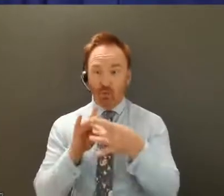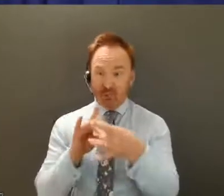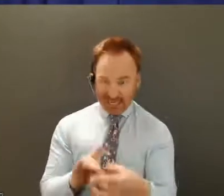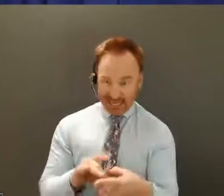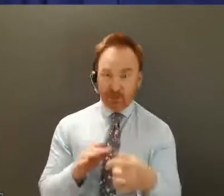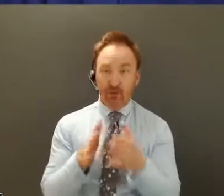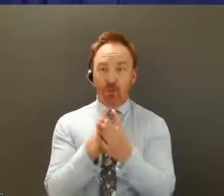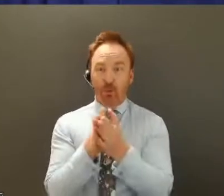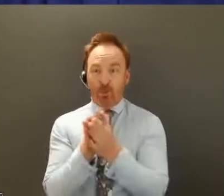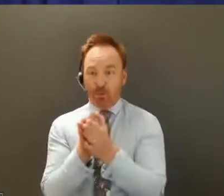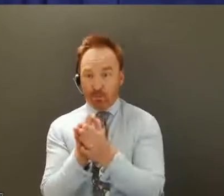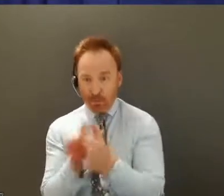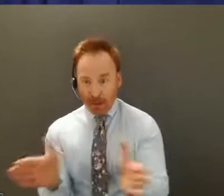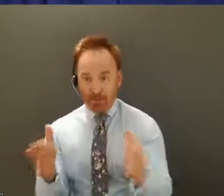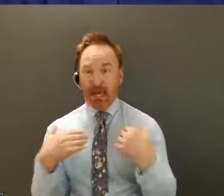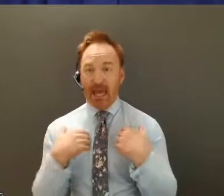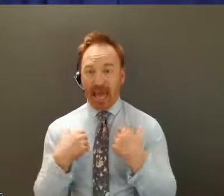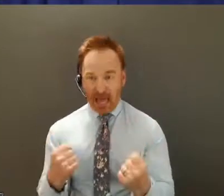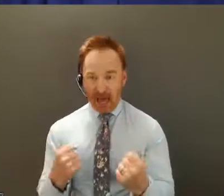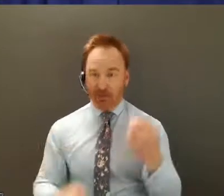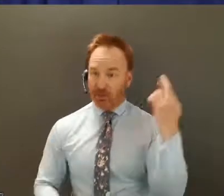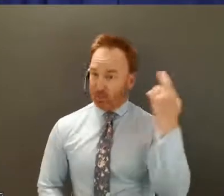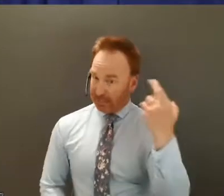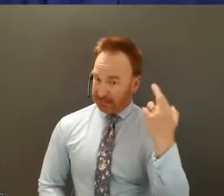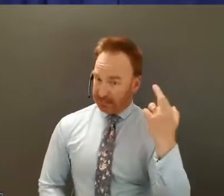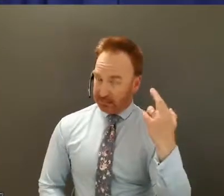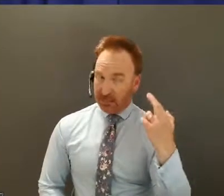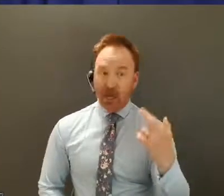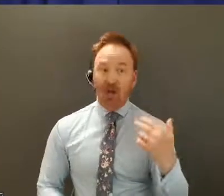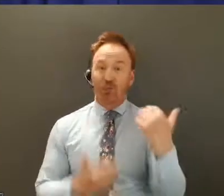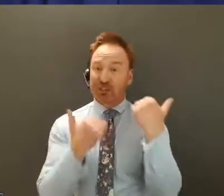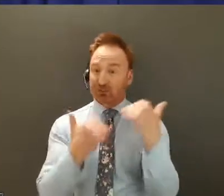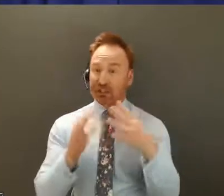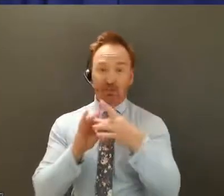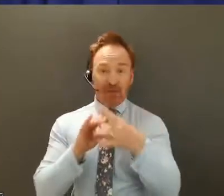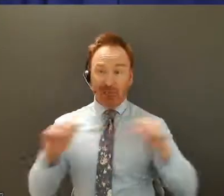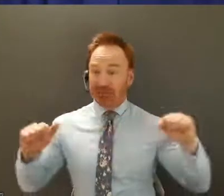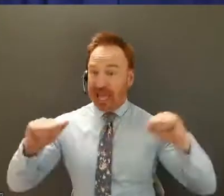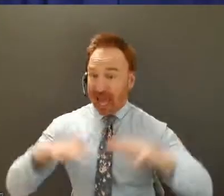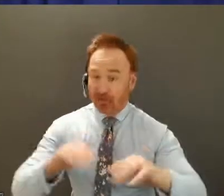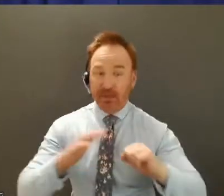convention centre. Appointments can be booked online and